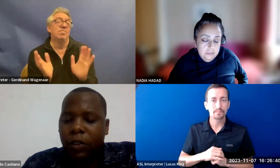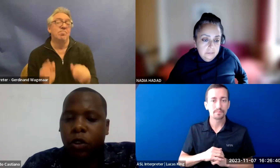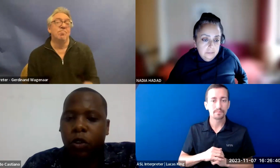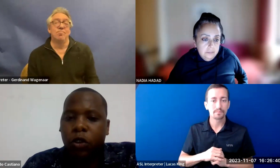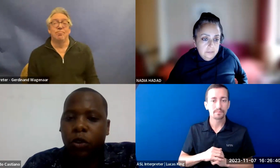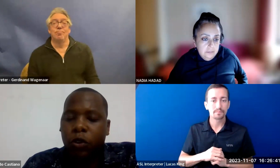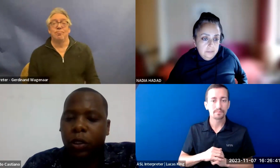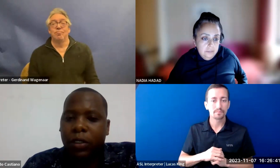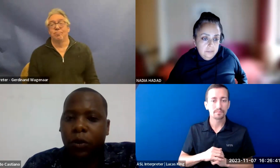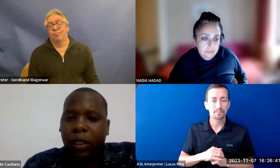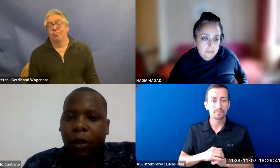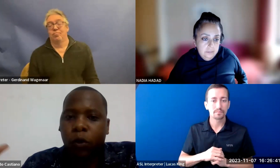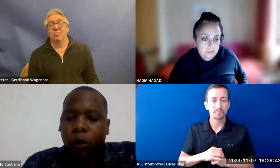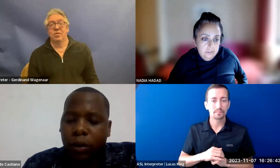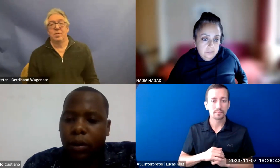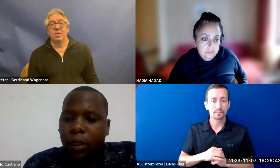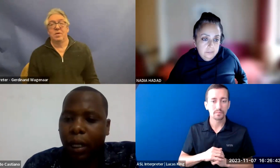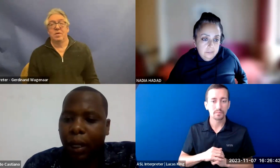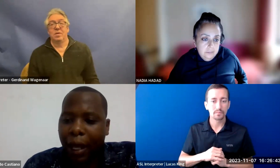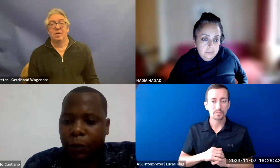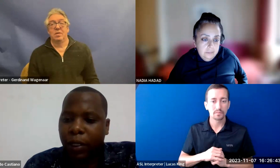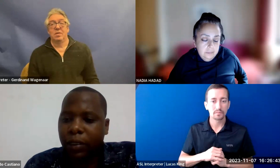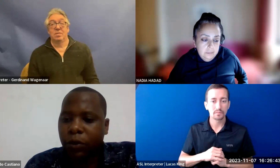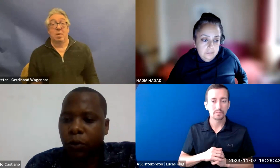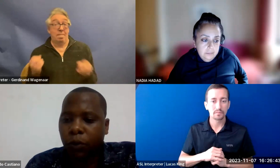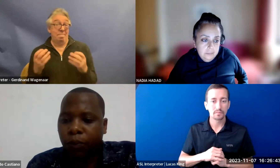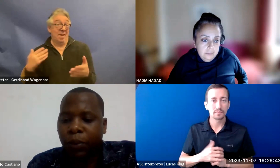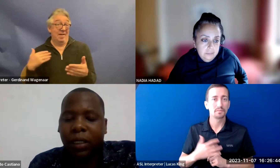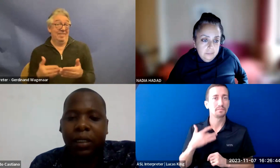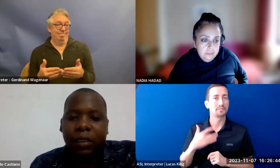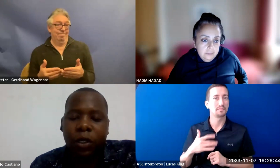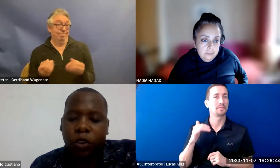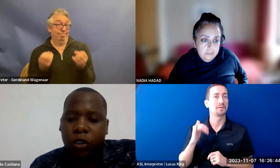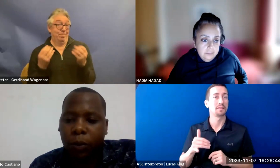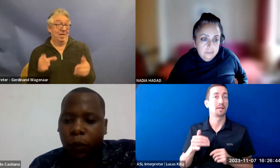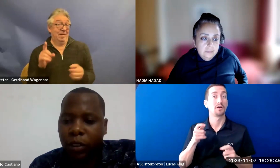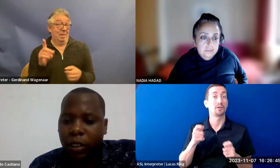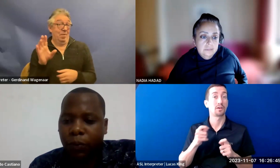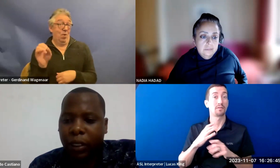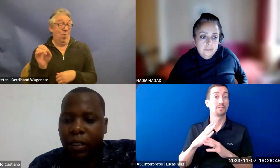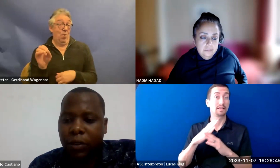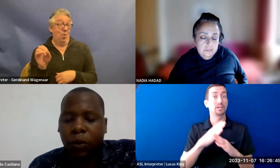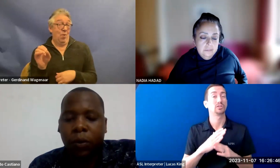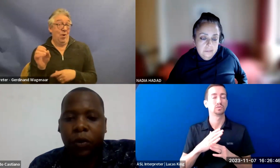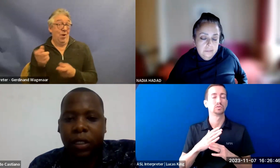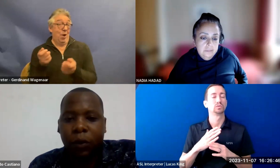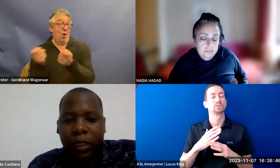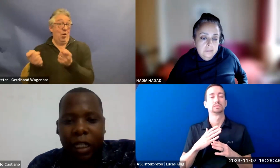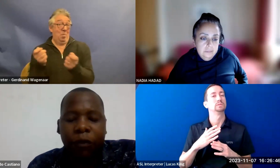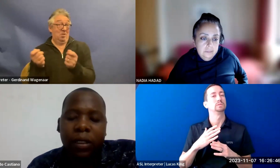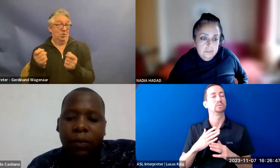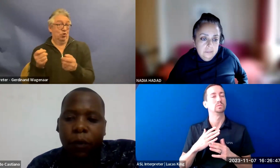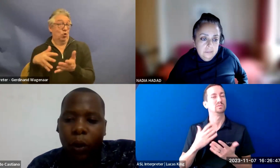And this is not usually a good aspect when building the relationship with these partners.